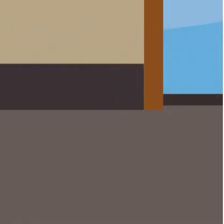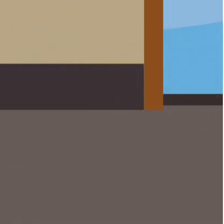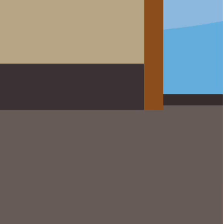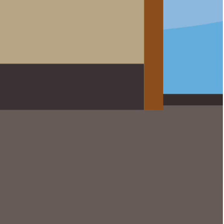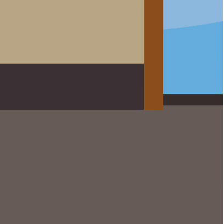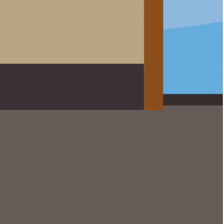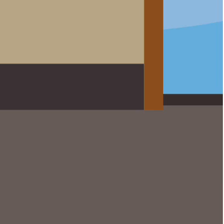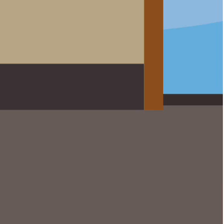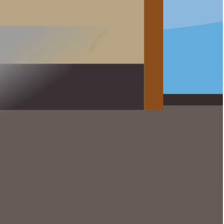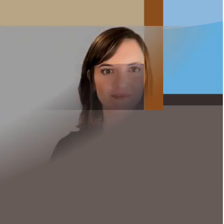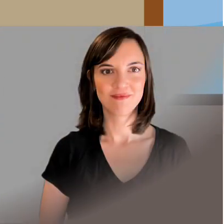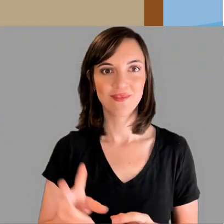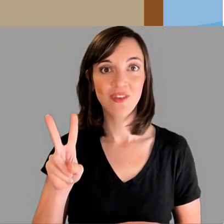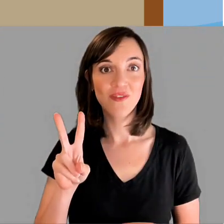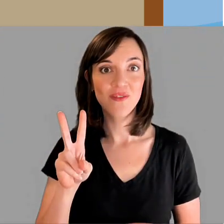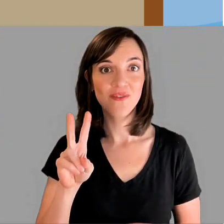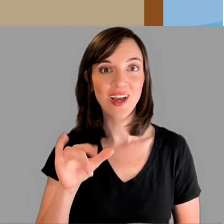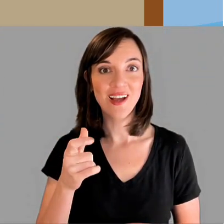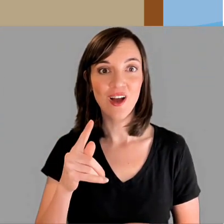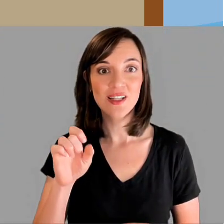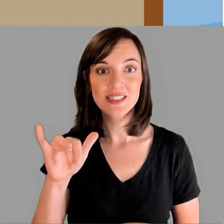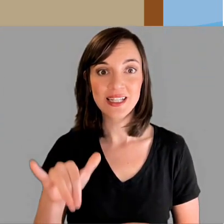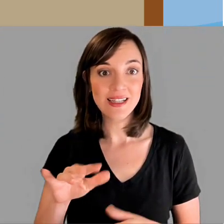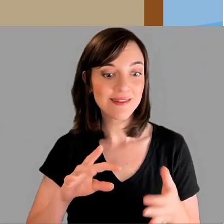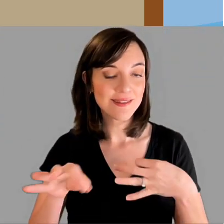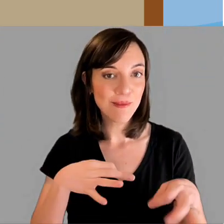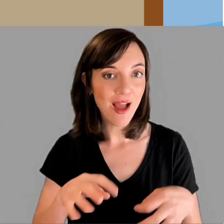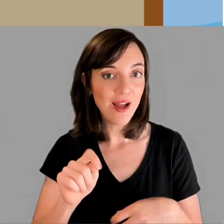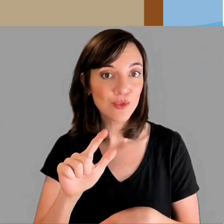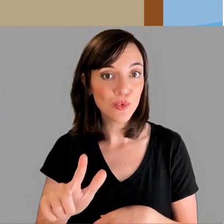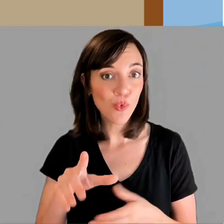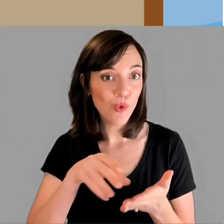Vygotsky discussed how language is the primary tool used in the development